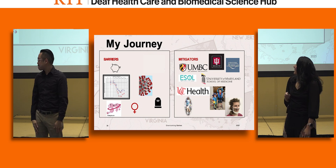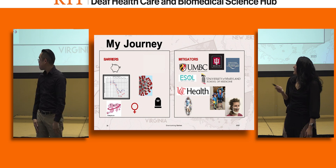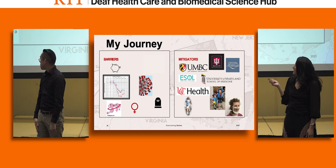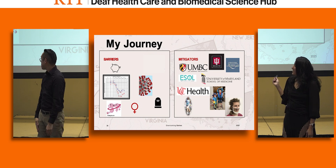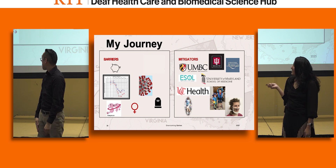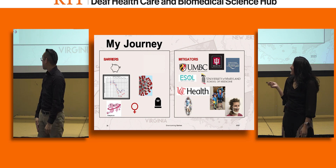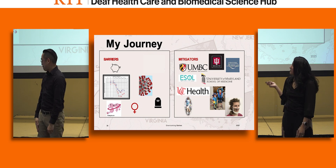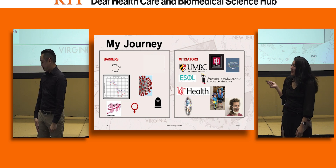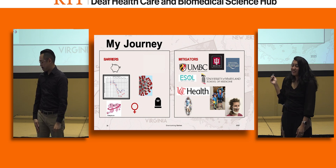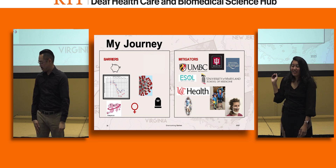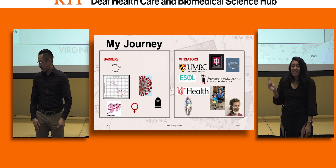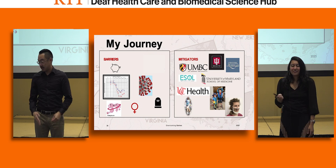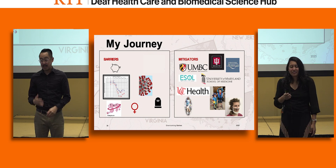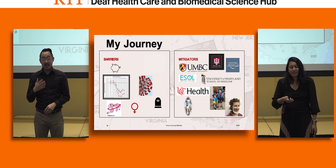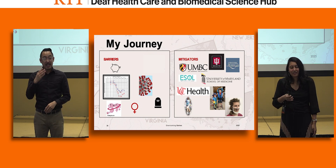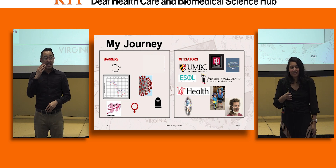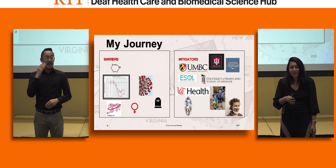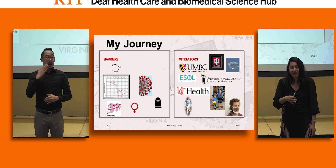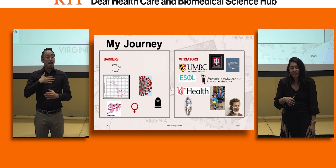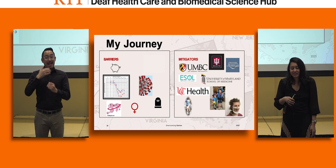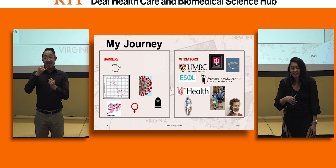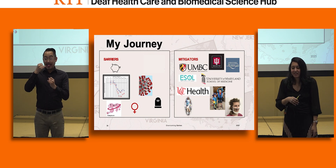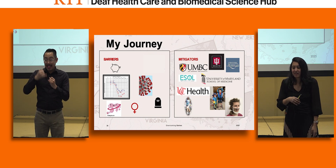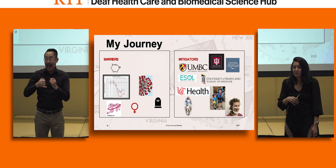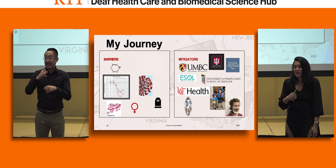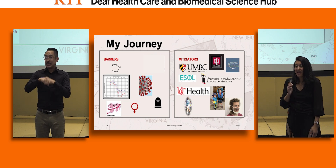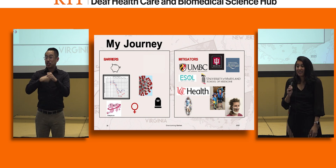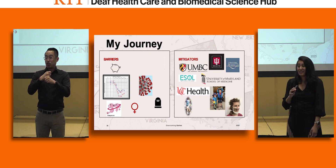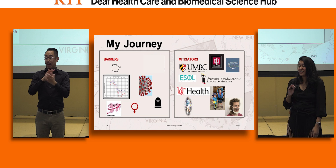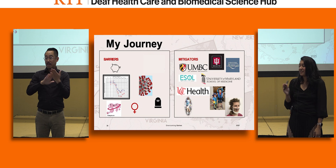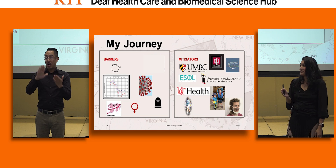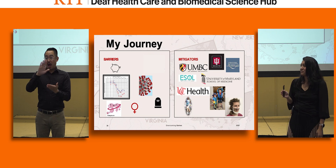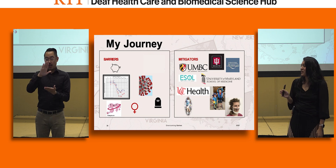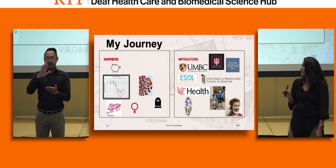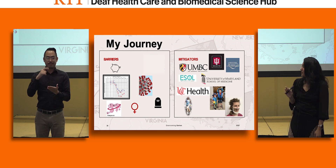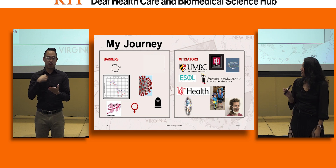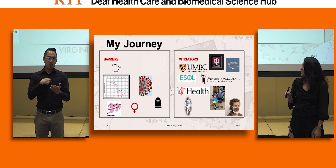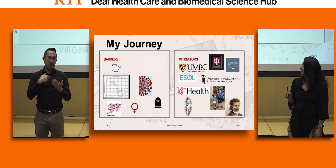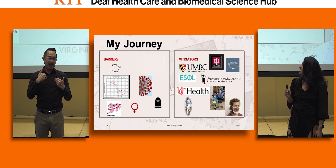And then, in my last year of college, we had a death in my family.